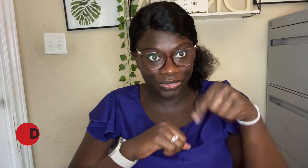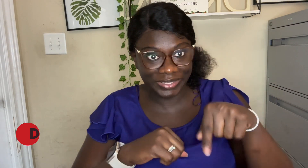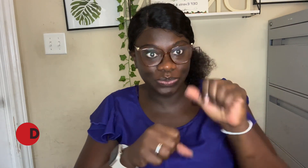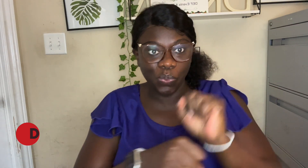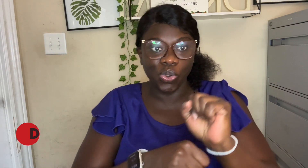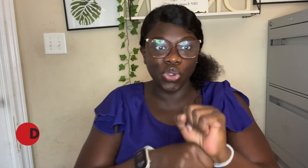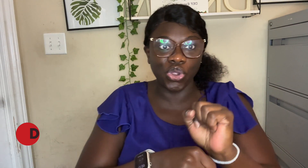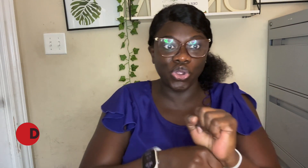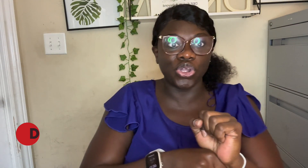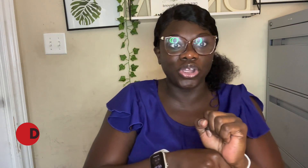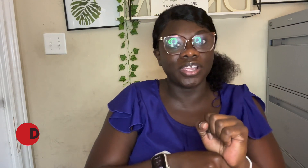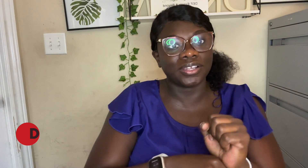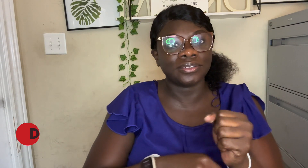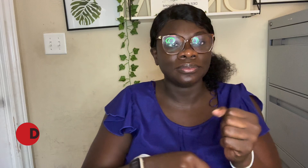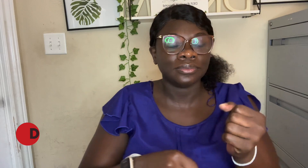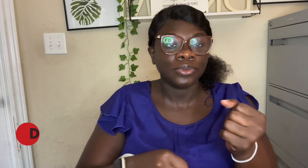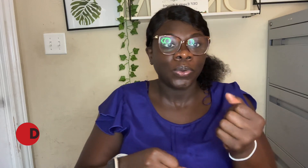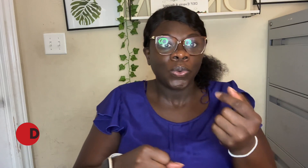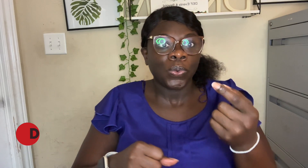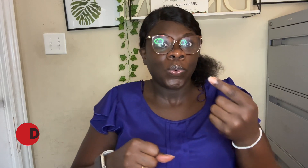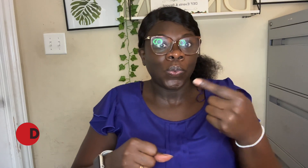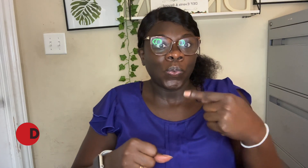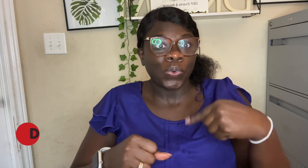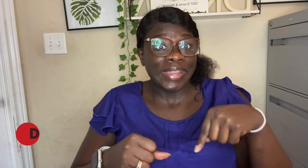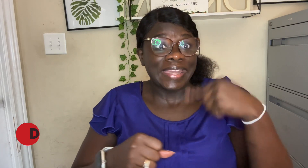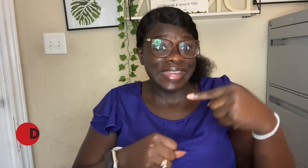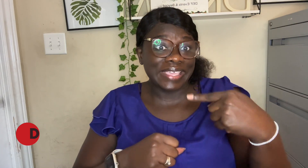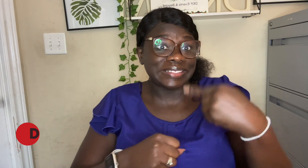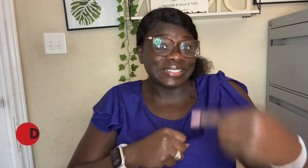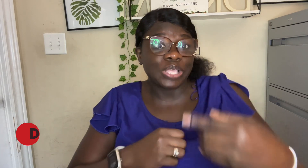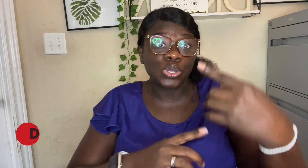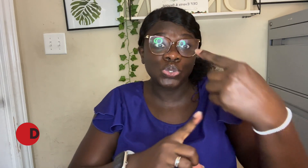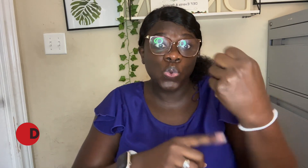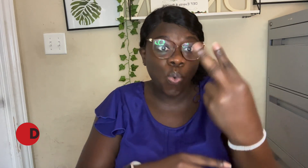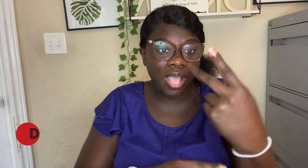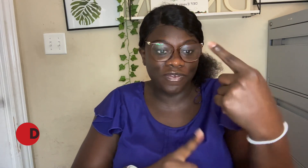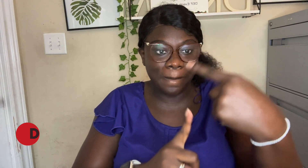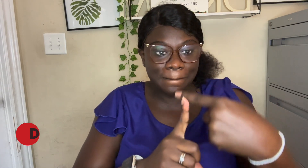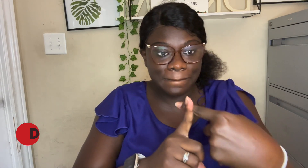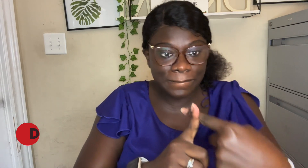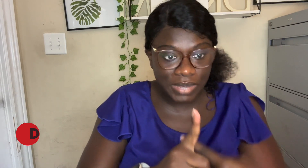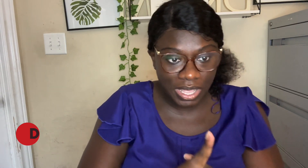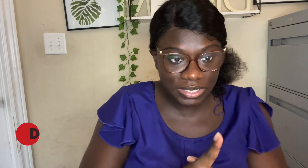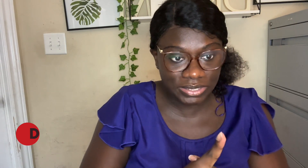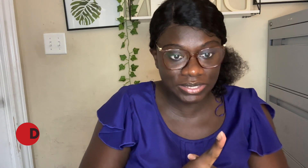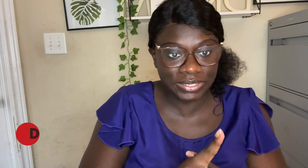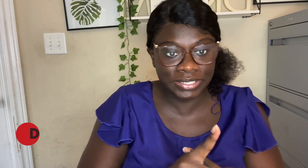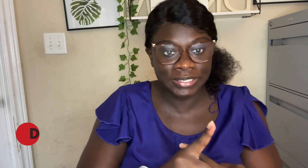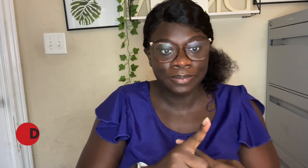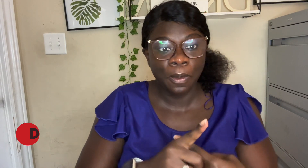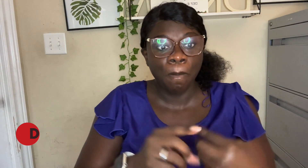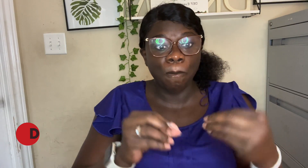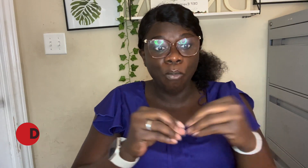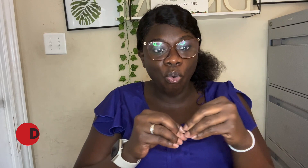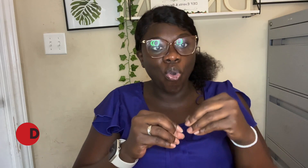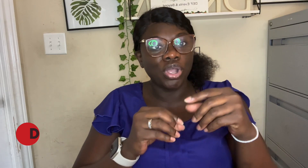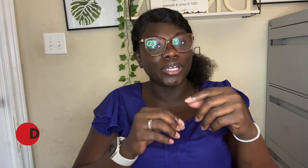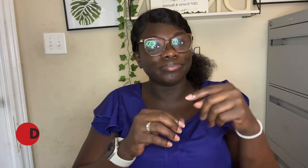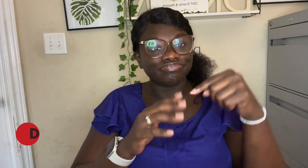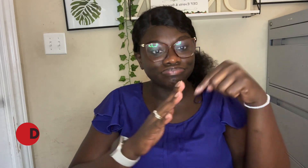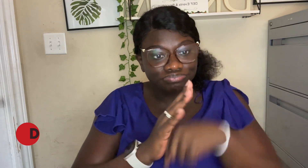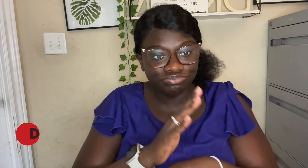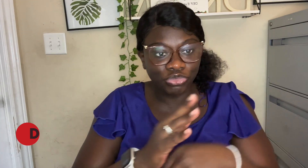we can within 12 months have more information about who qualified…